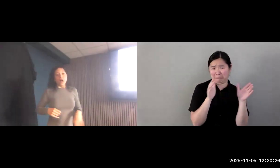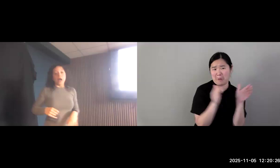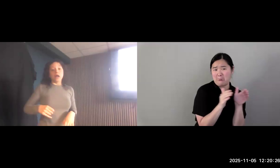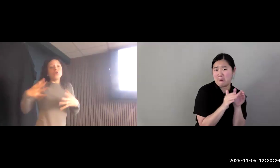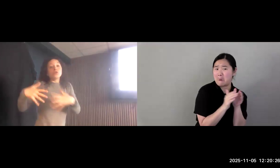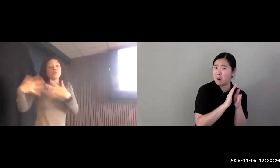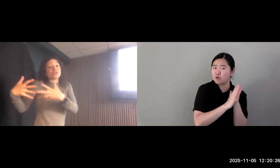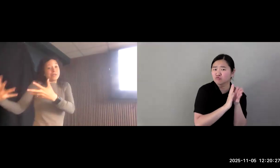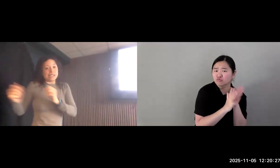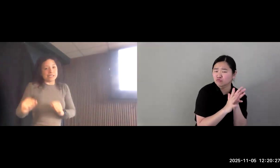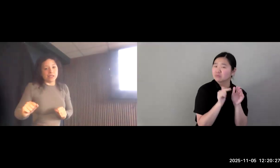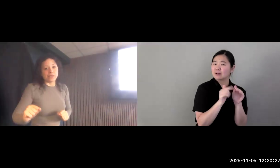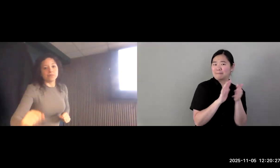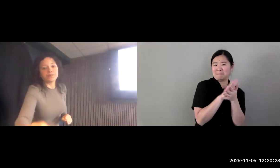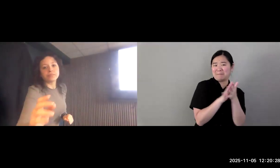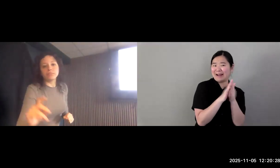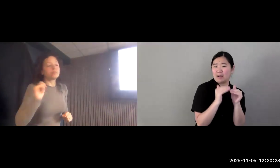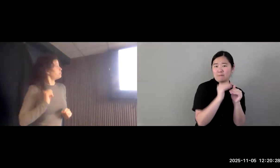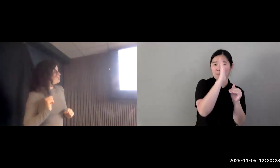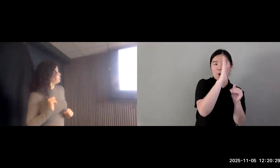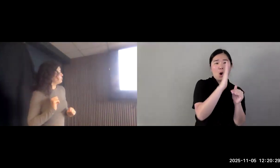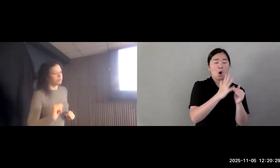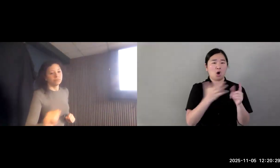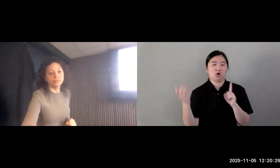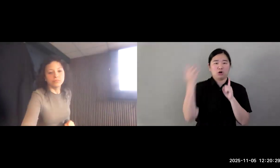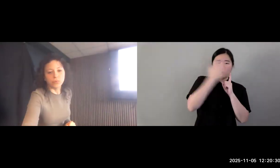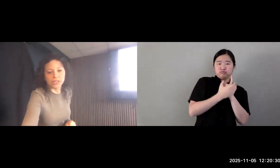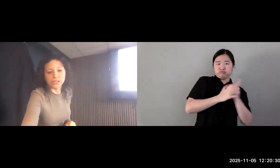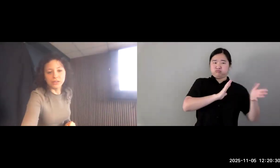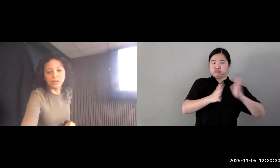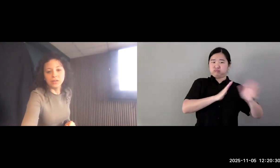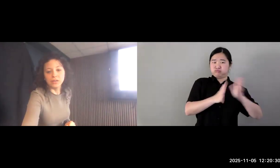they use more depicting signs.